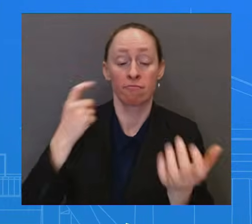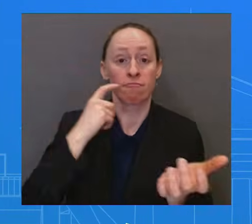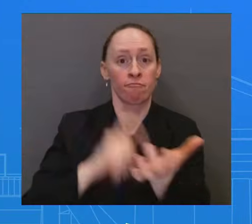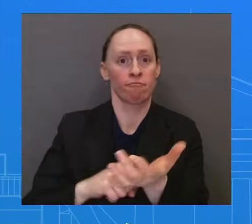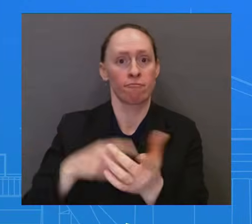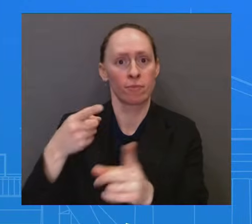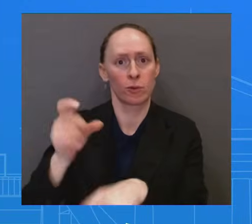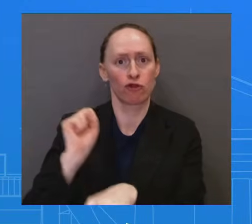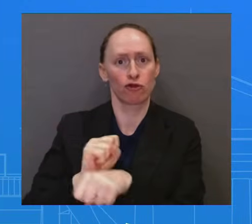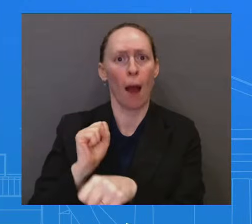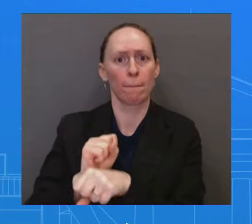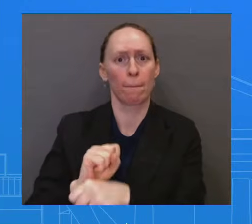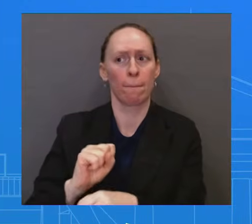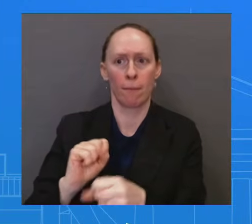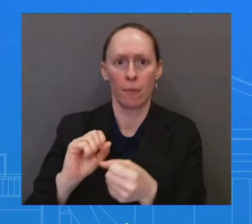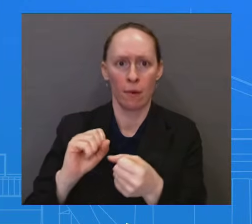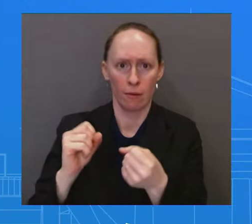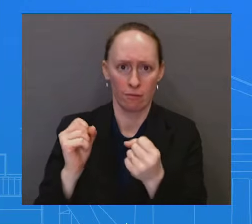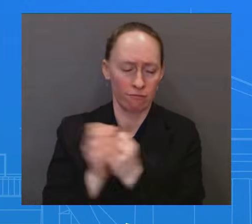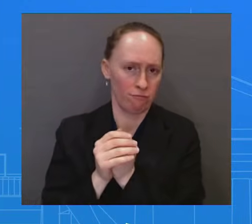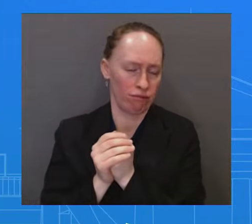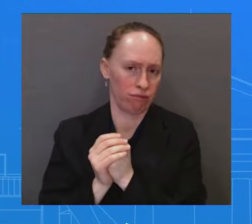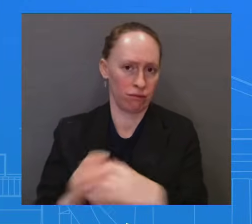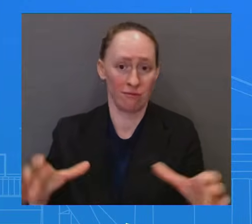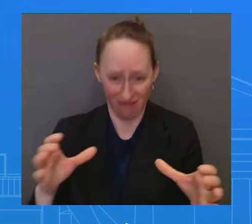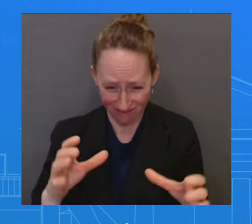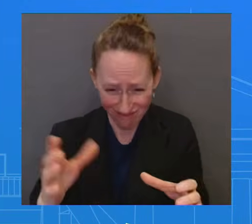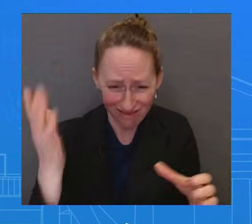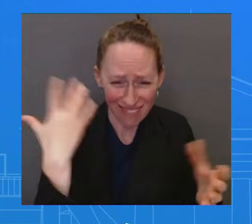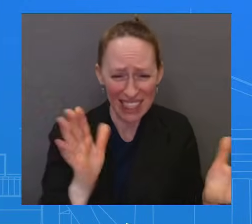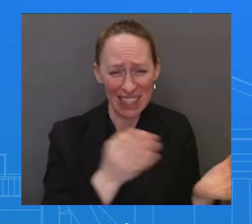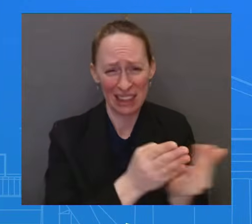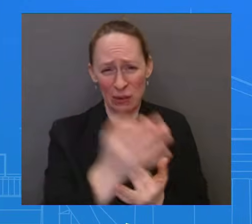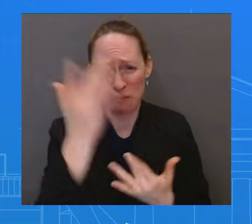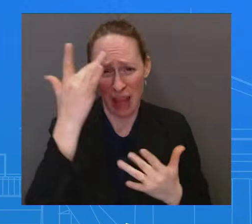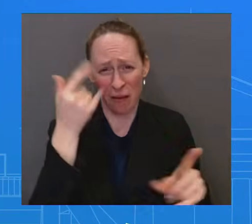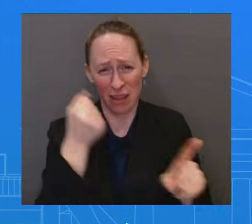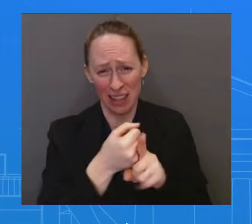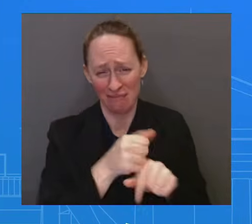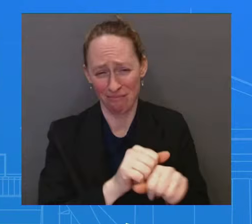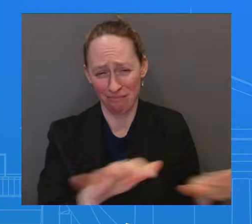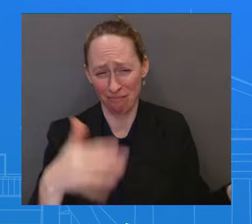And Americans have filed a record 15 million applications to start new businesses.